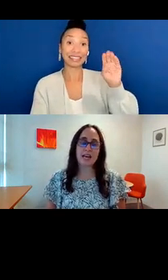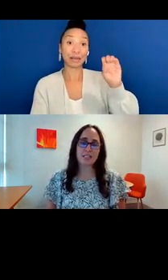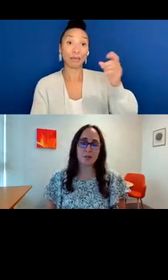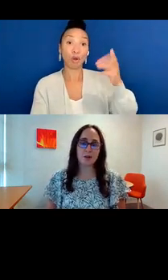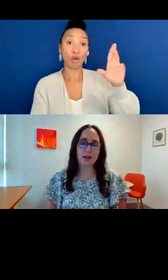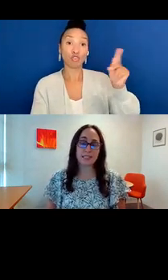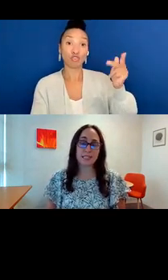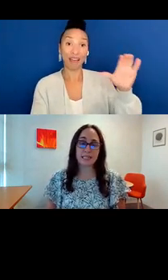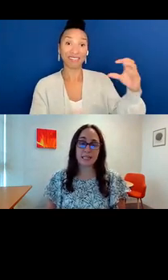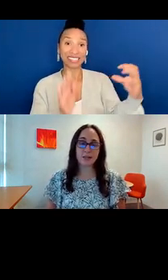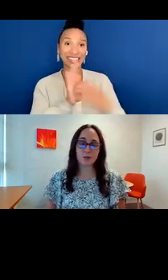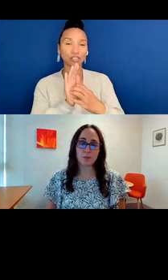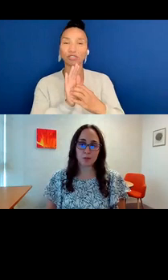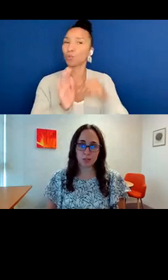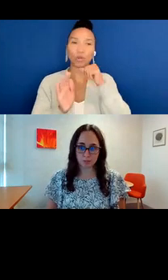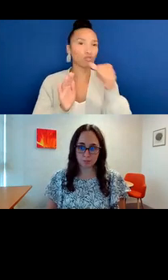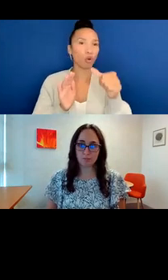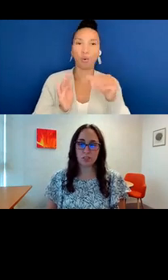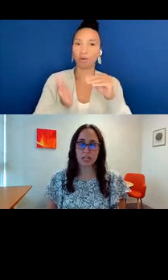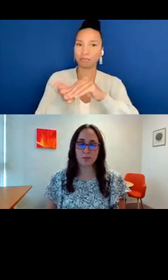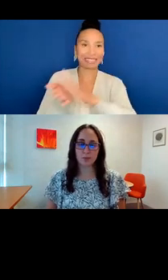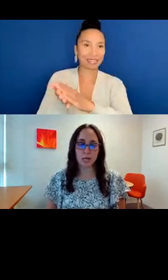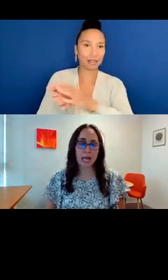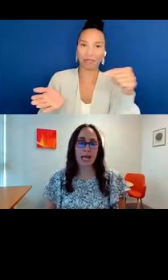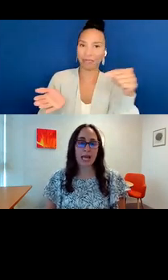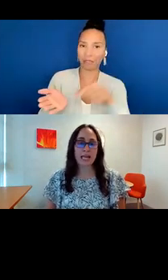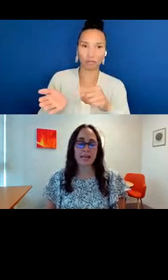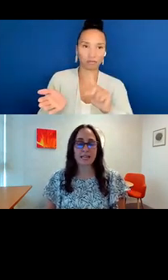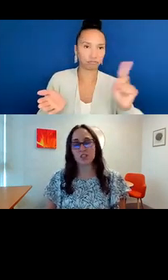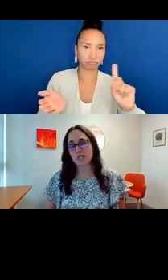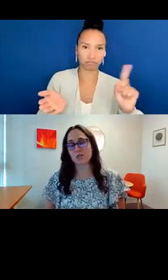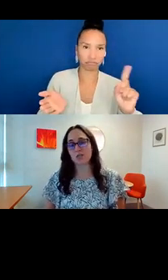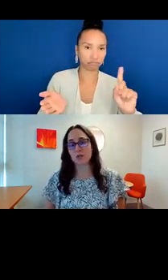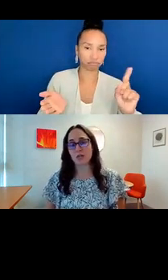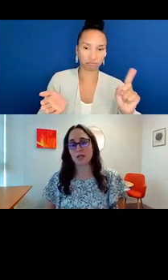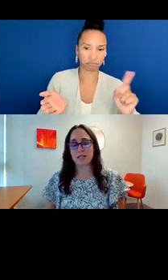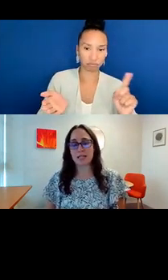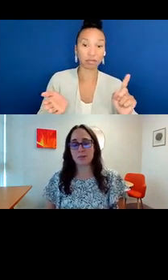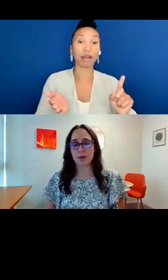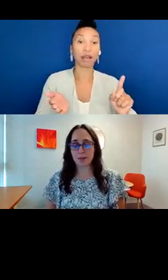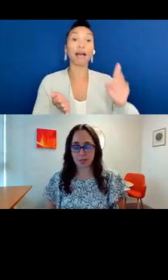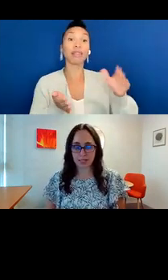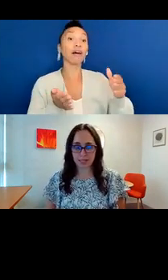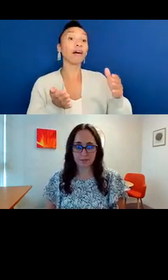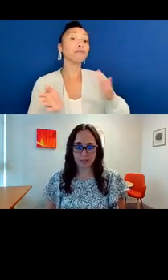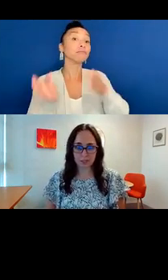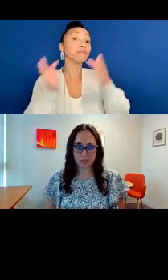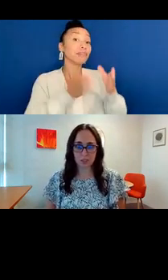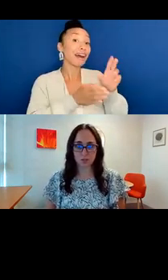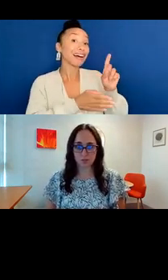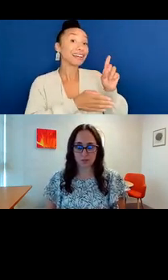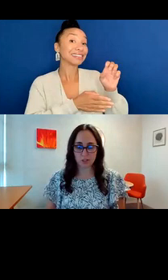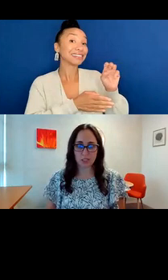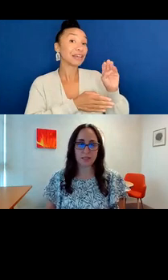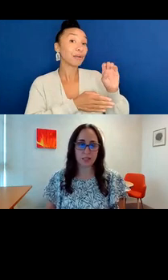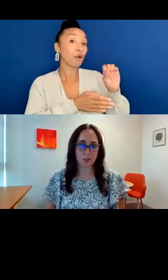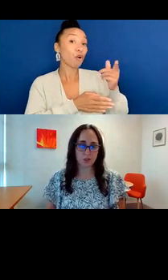All of that demographic data that we're about to chat about, that is just for the primary victims and survivors